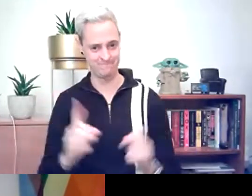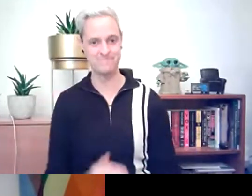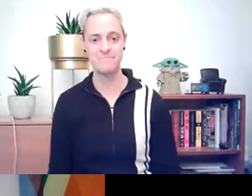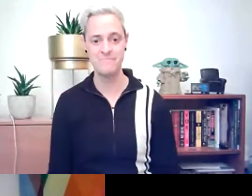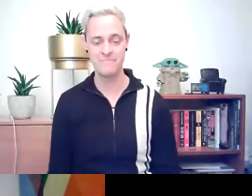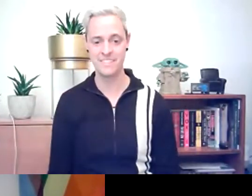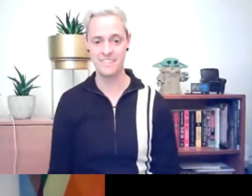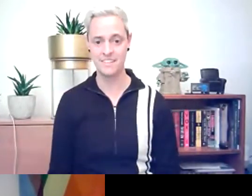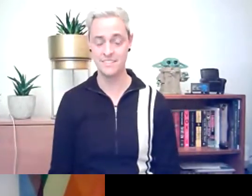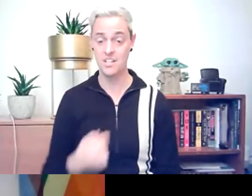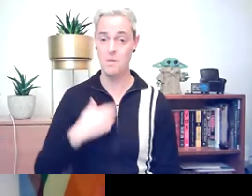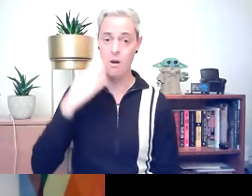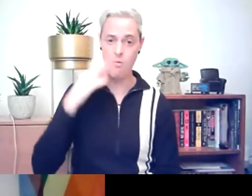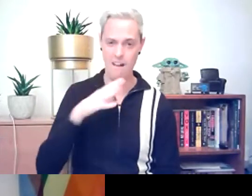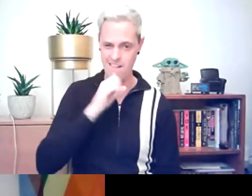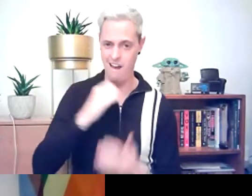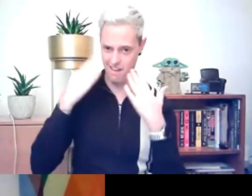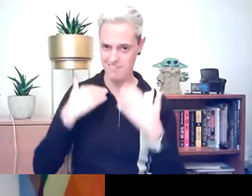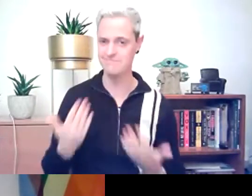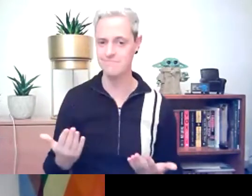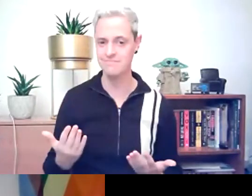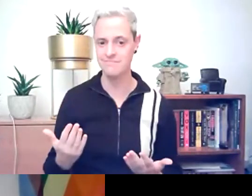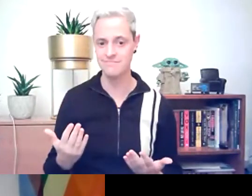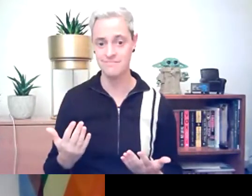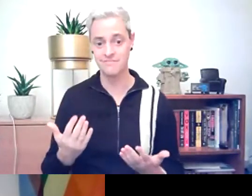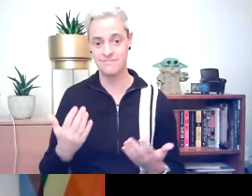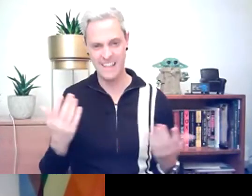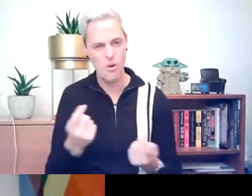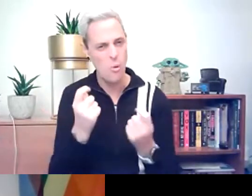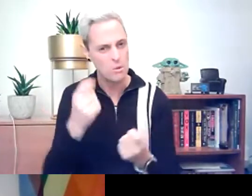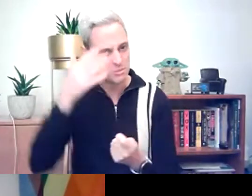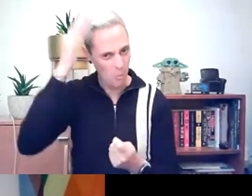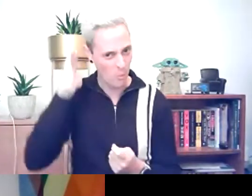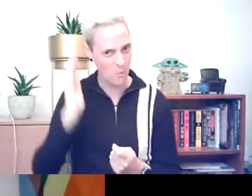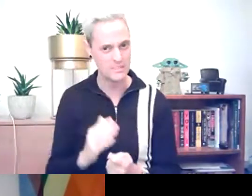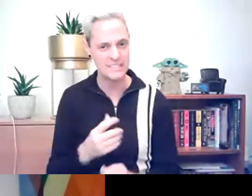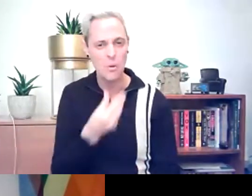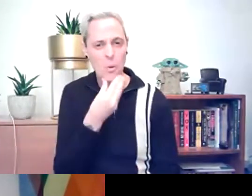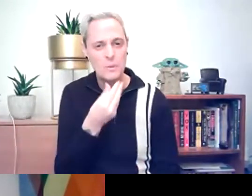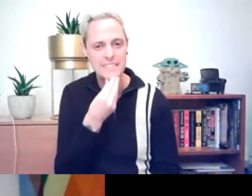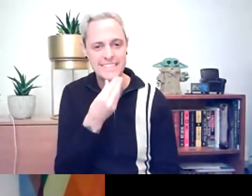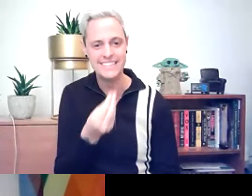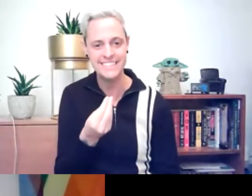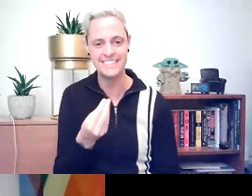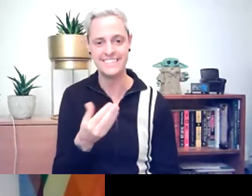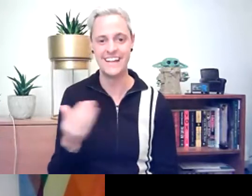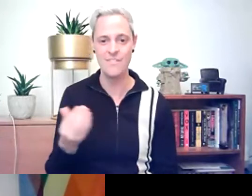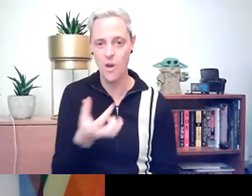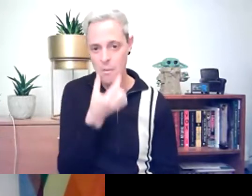lots of people took part in that felt so empowered through, through seeing other people with similar bodies through having their identities validated through, regardless of